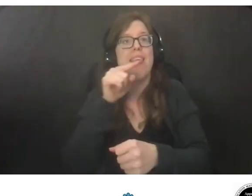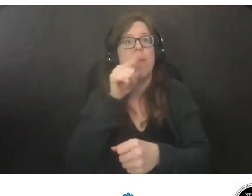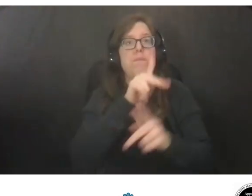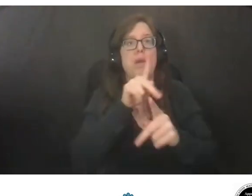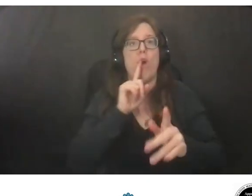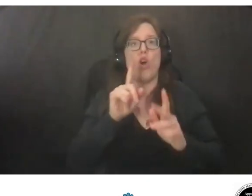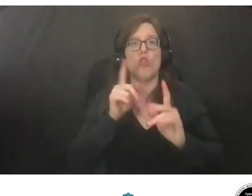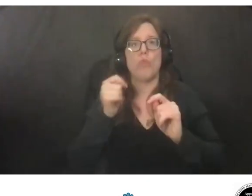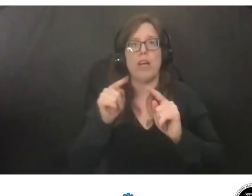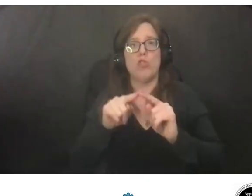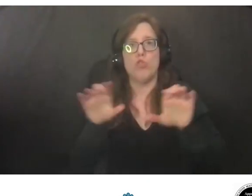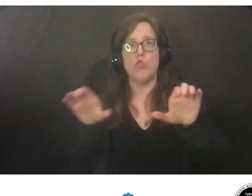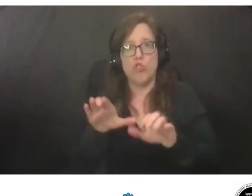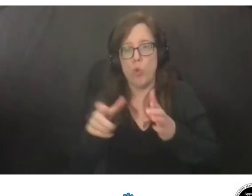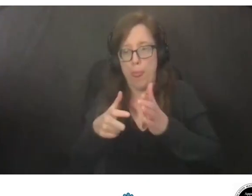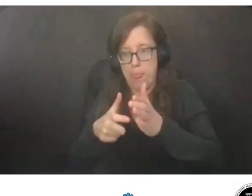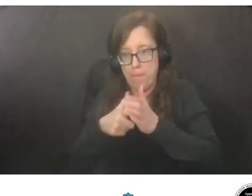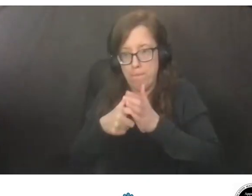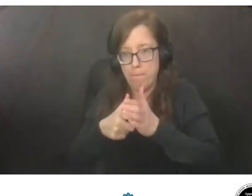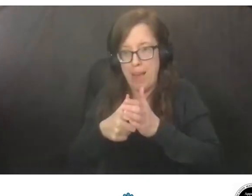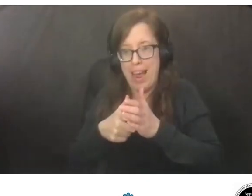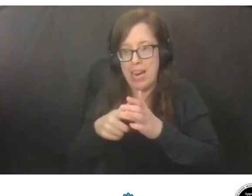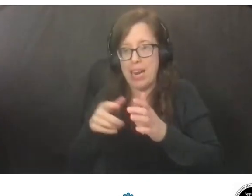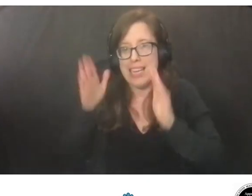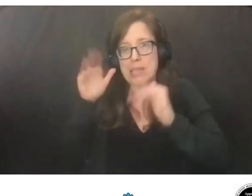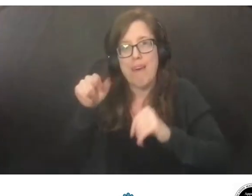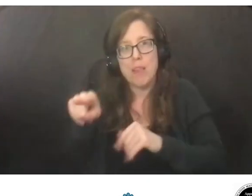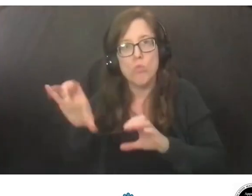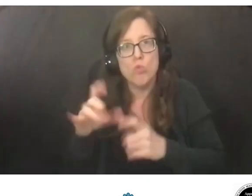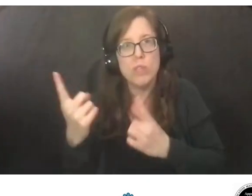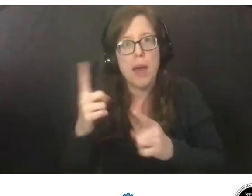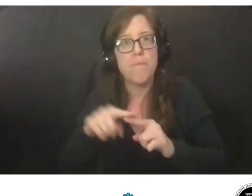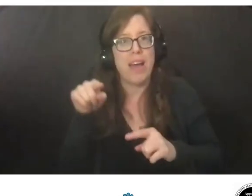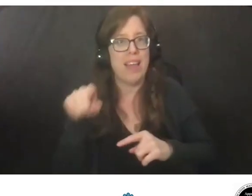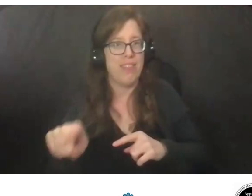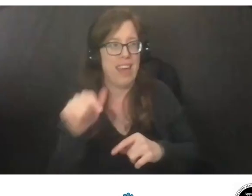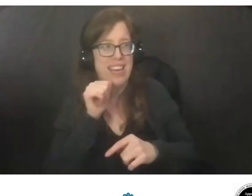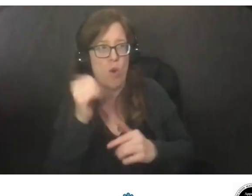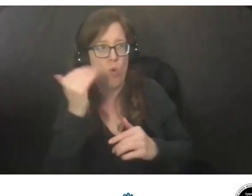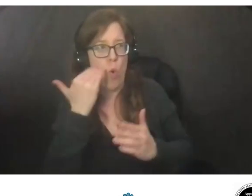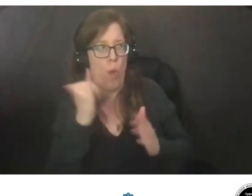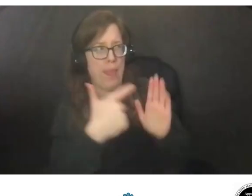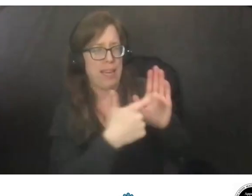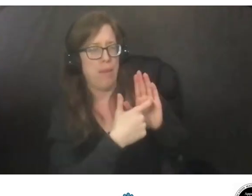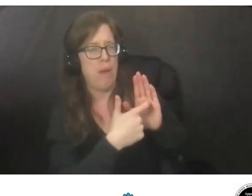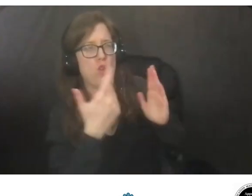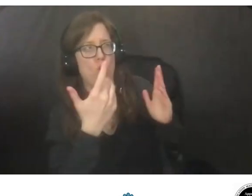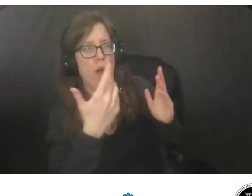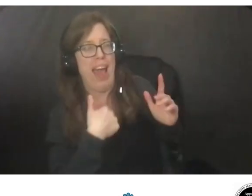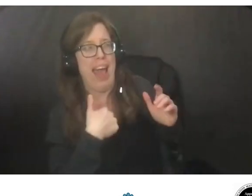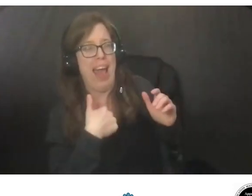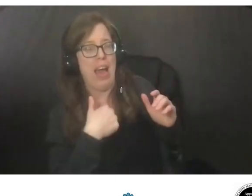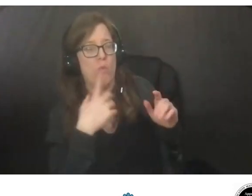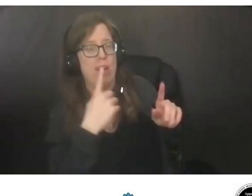them...being put on them. But they don't know what that demand is going to be. So I'm going to keep you away from putting a demand on me by